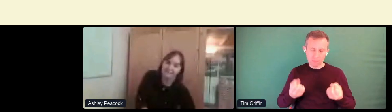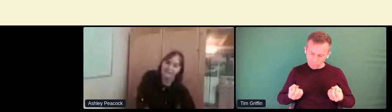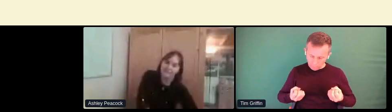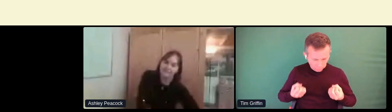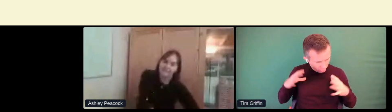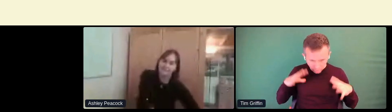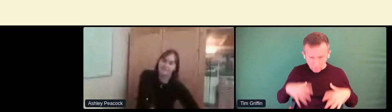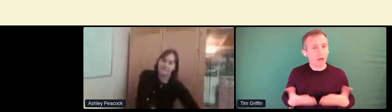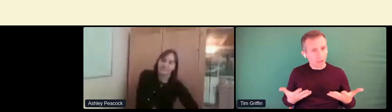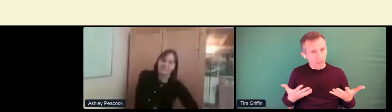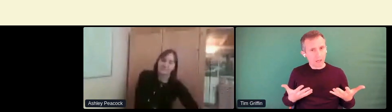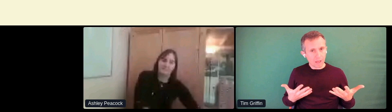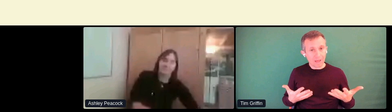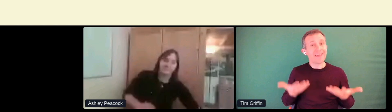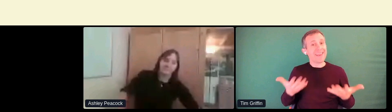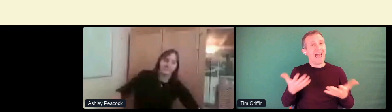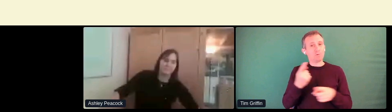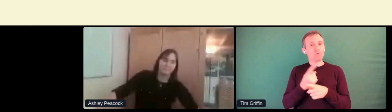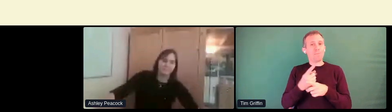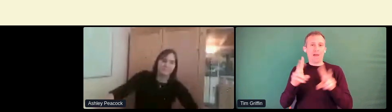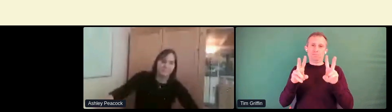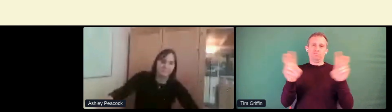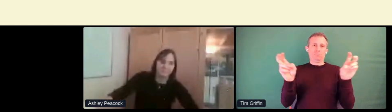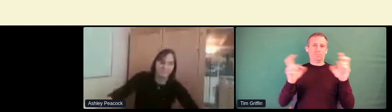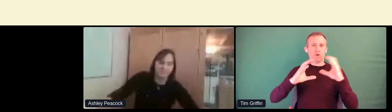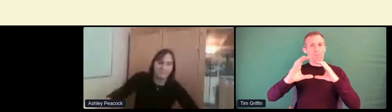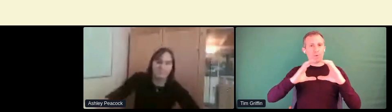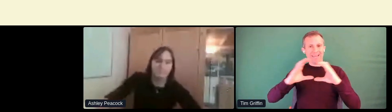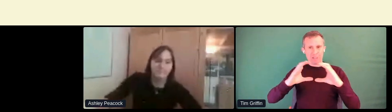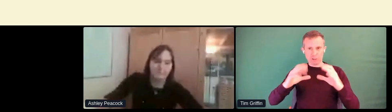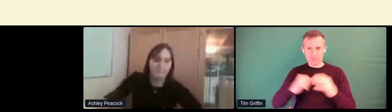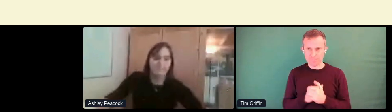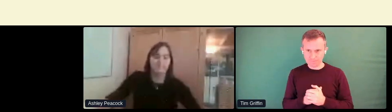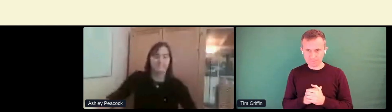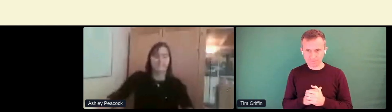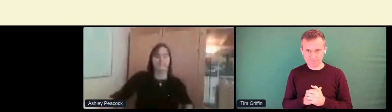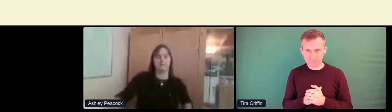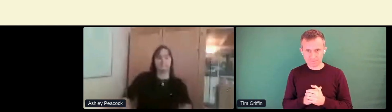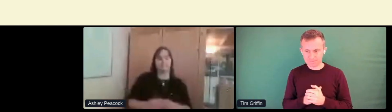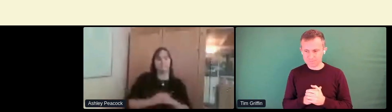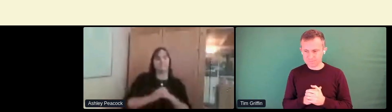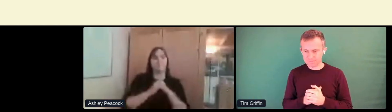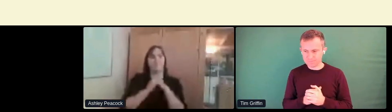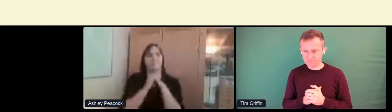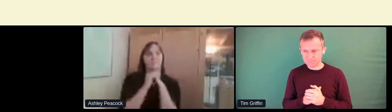So obviously we we have talked a little bit about communication but